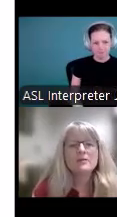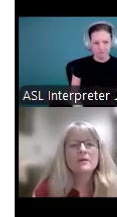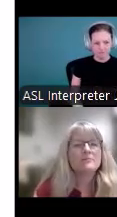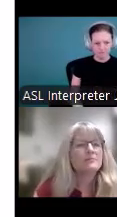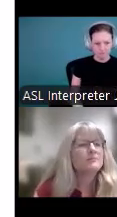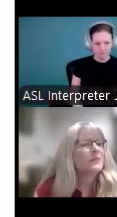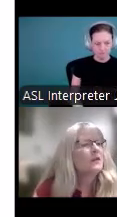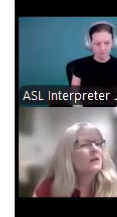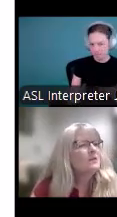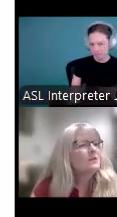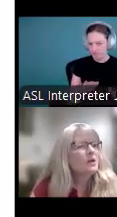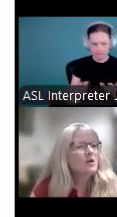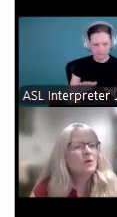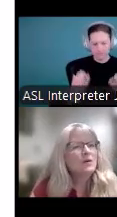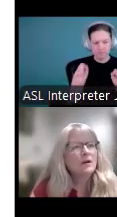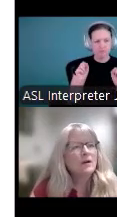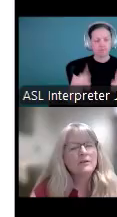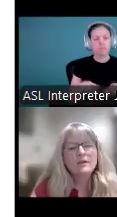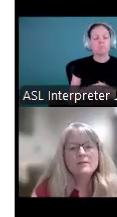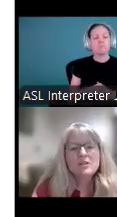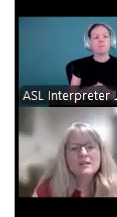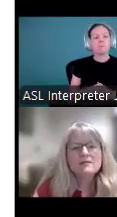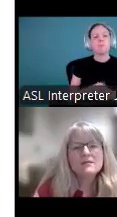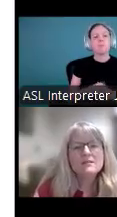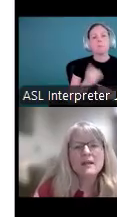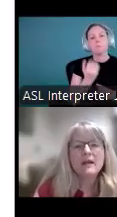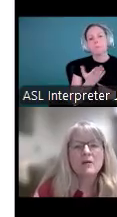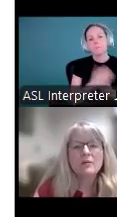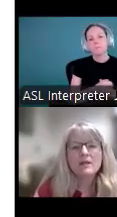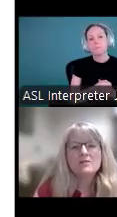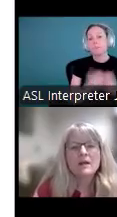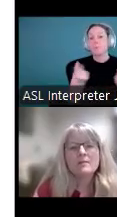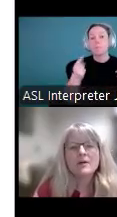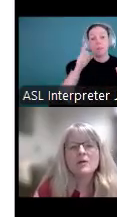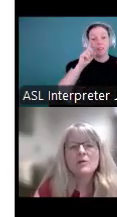Okay, so our learning objectives today are going to talk about